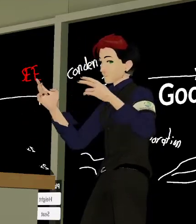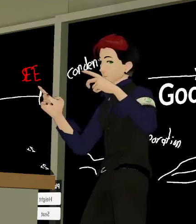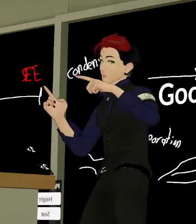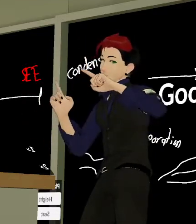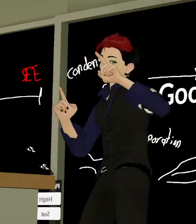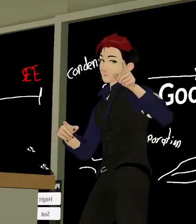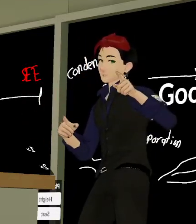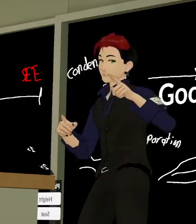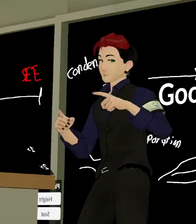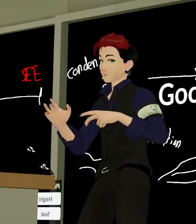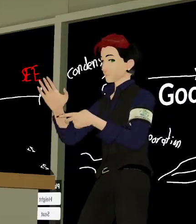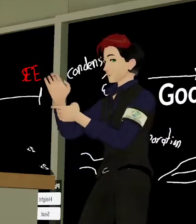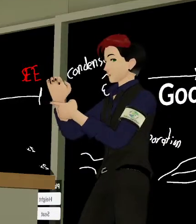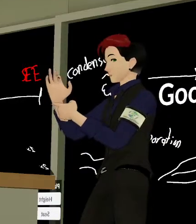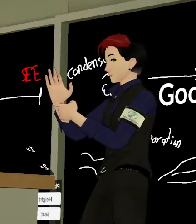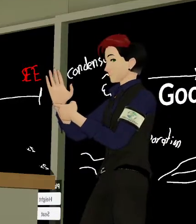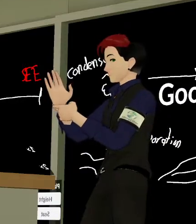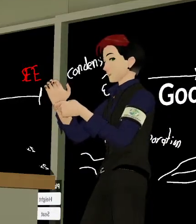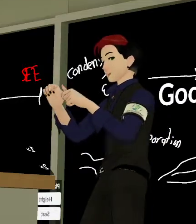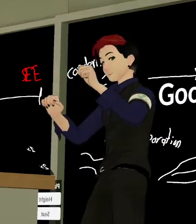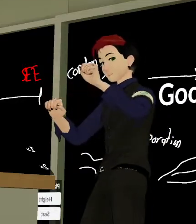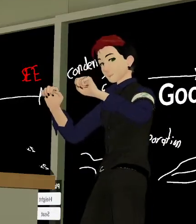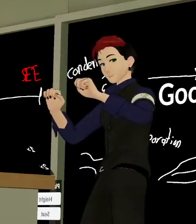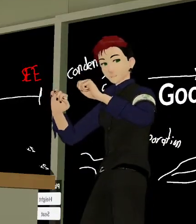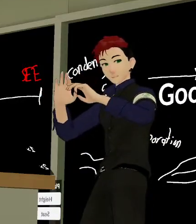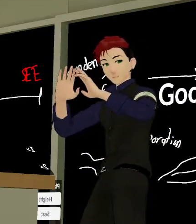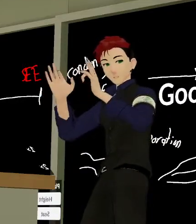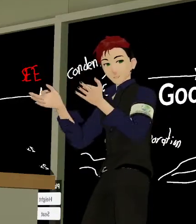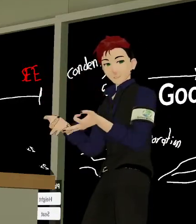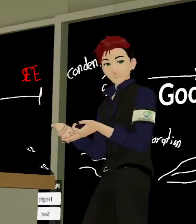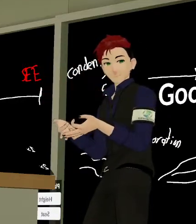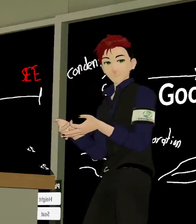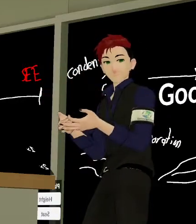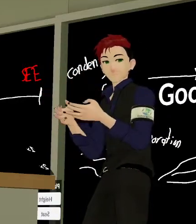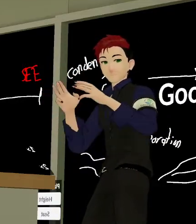a lot of people will go to bob's experimental world